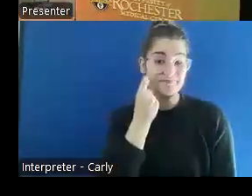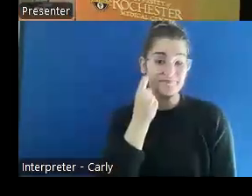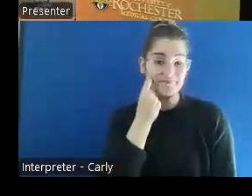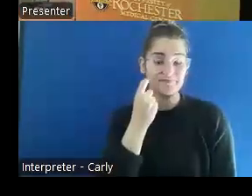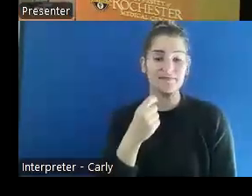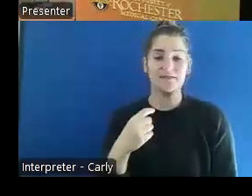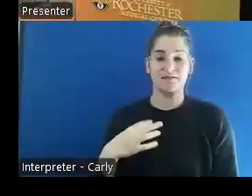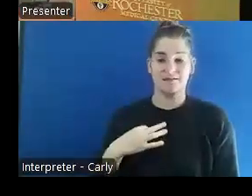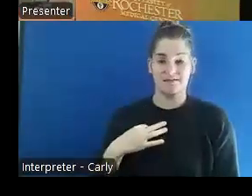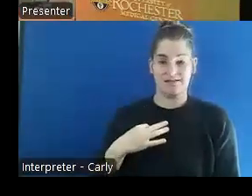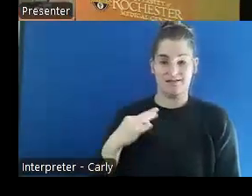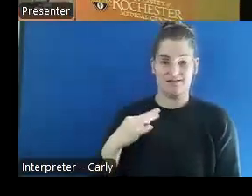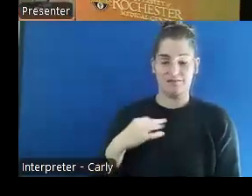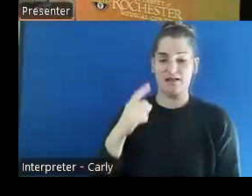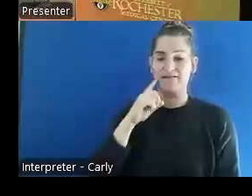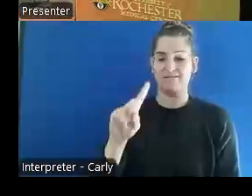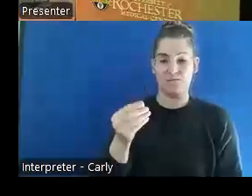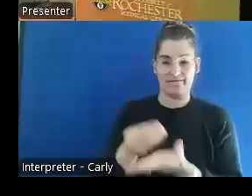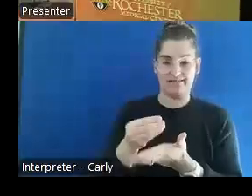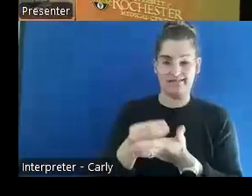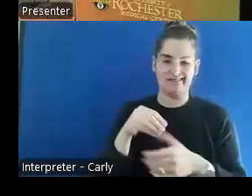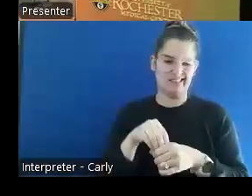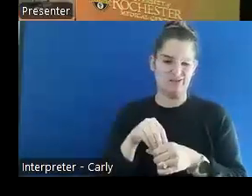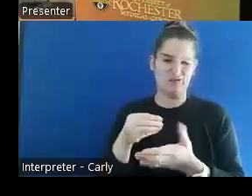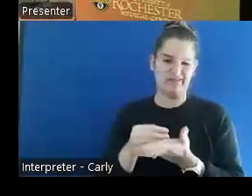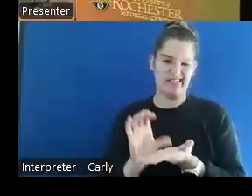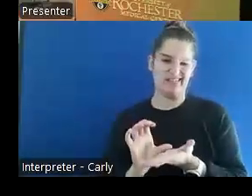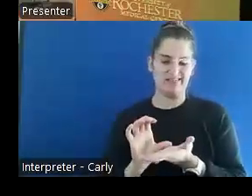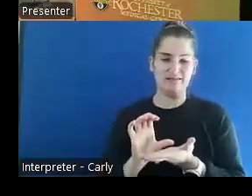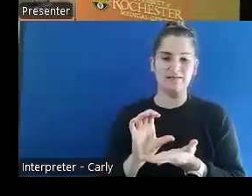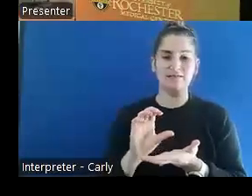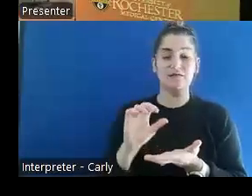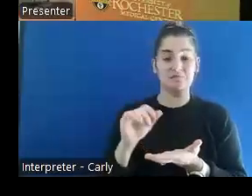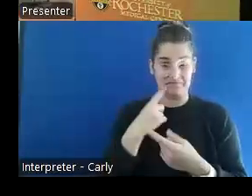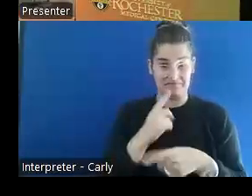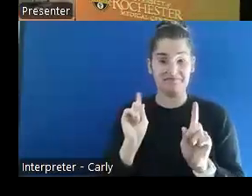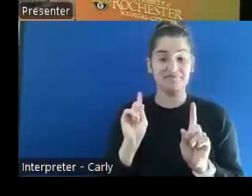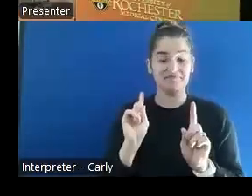internal funding and got it and we wanted to take this time to really assess more of the patients's